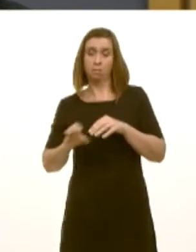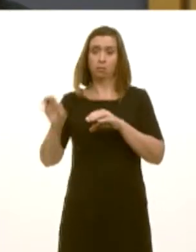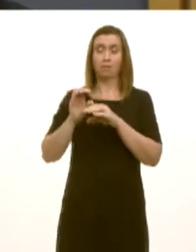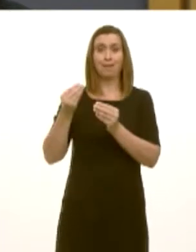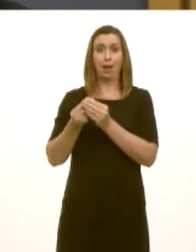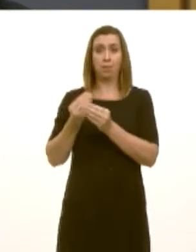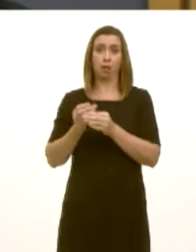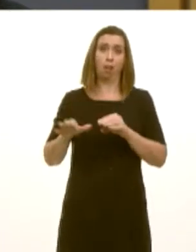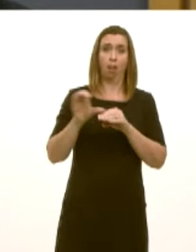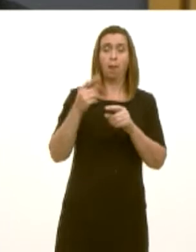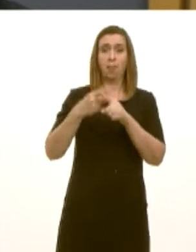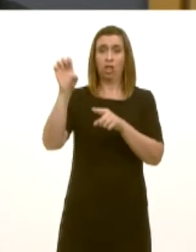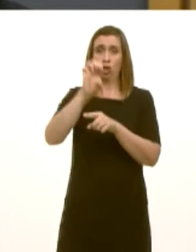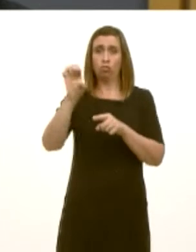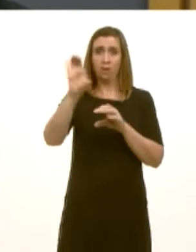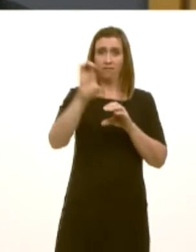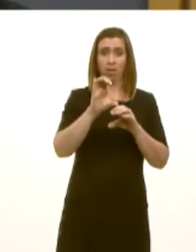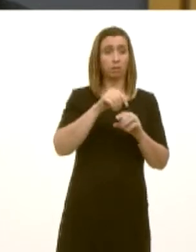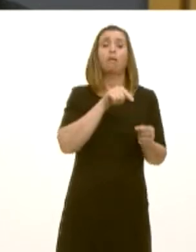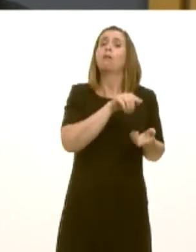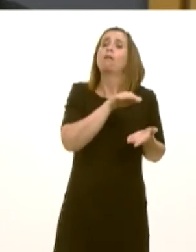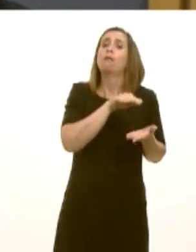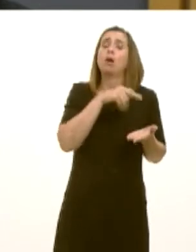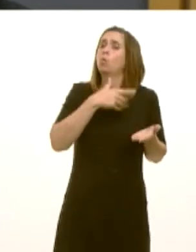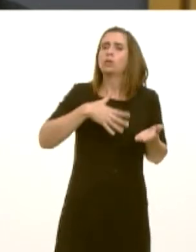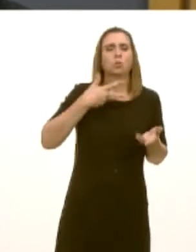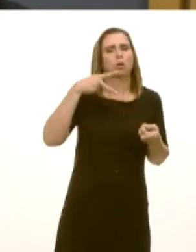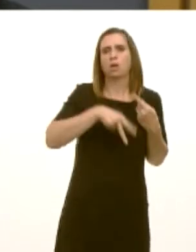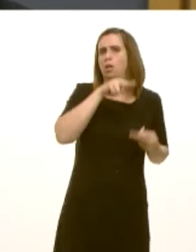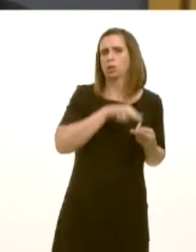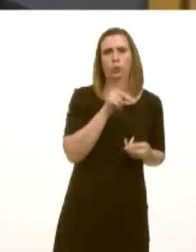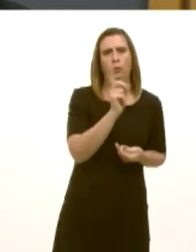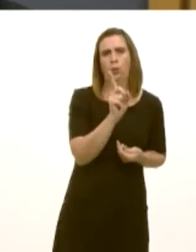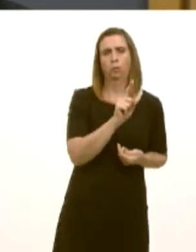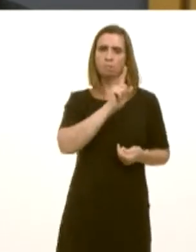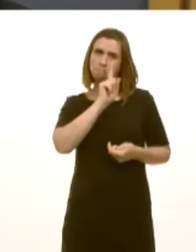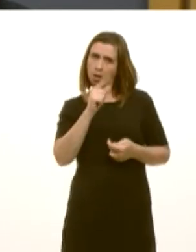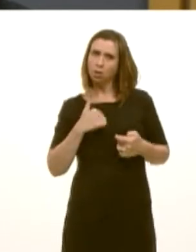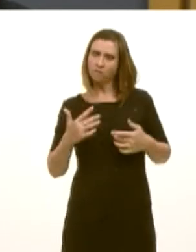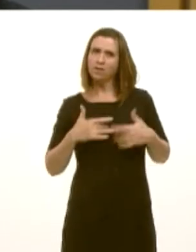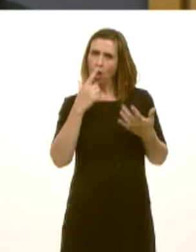Now, we wouldnít call for that budget to be cut, but we do contend that it could be spent more effectively.